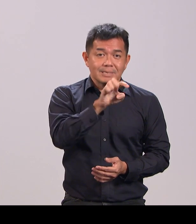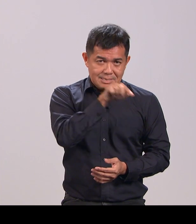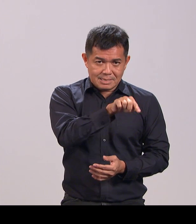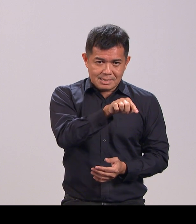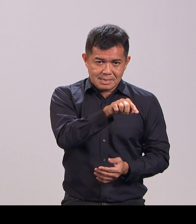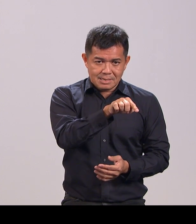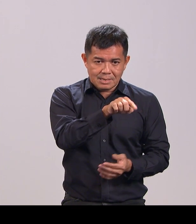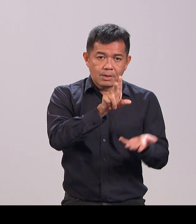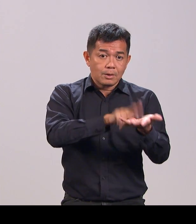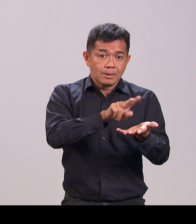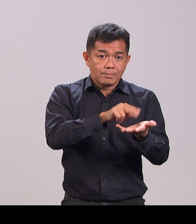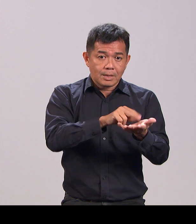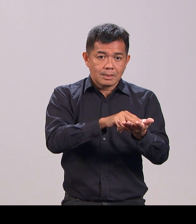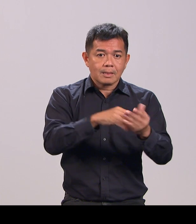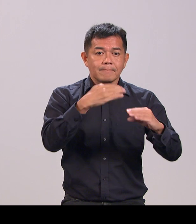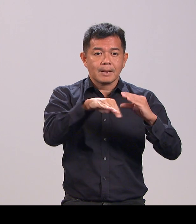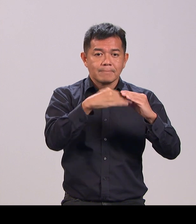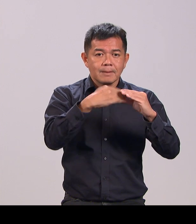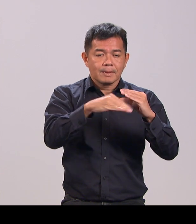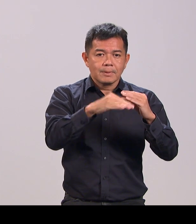It is the biggest print bureau in the region.